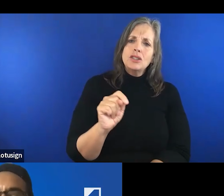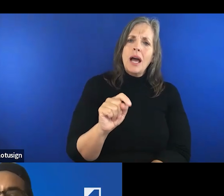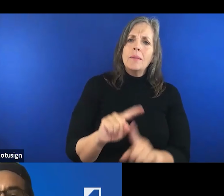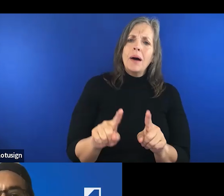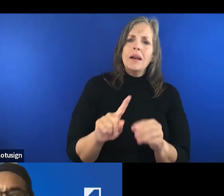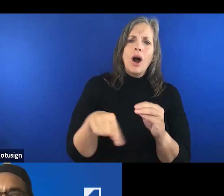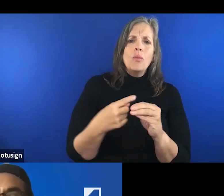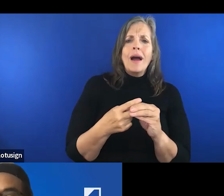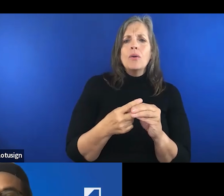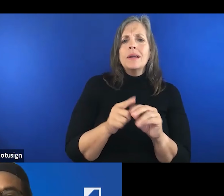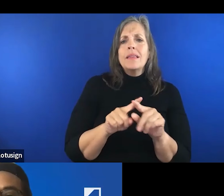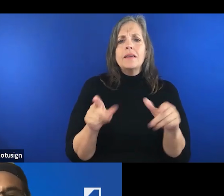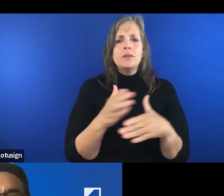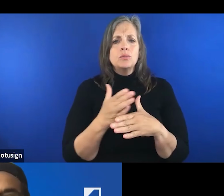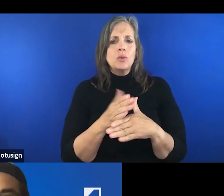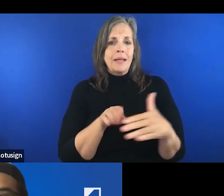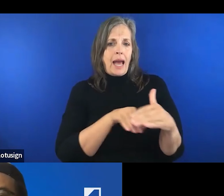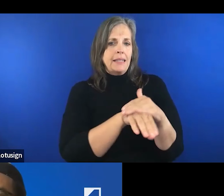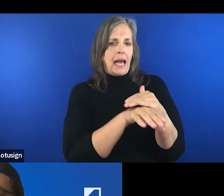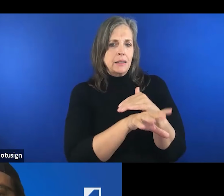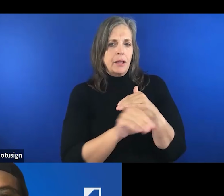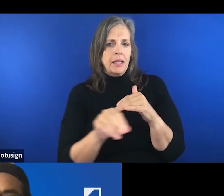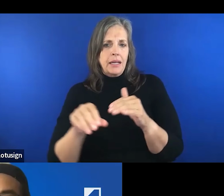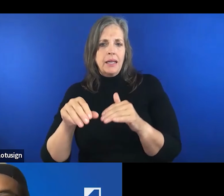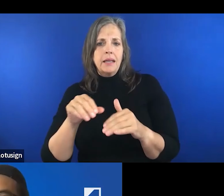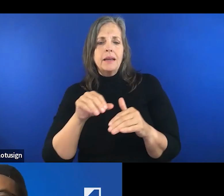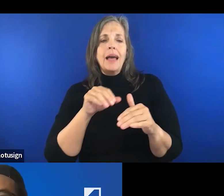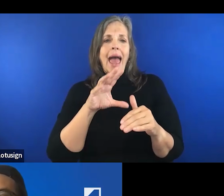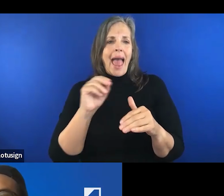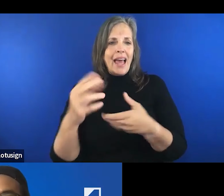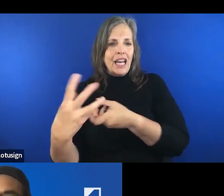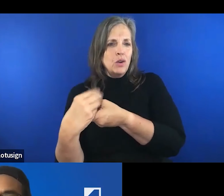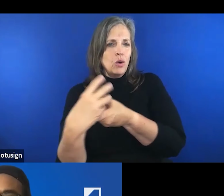between uh accessibility and inclusiveness like what's your take on that and um